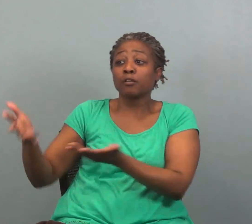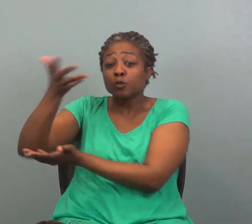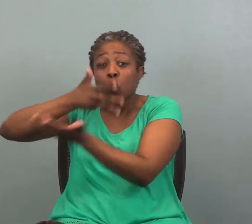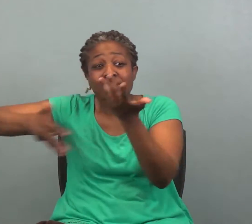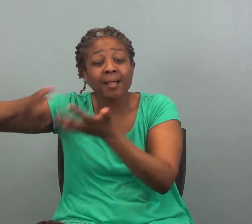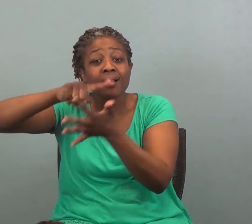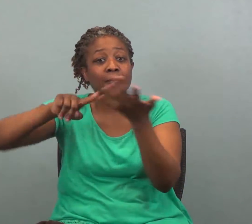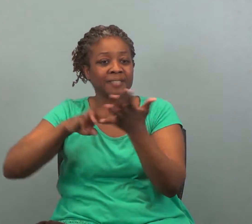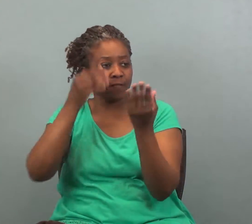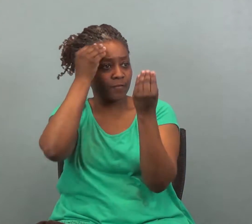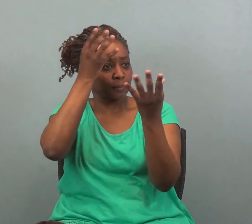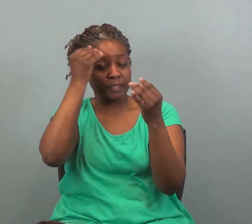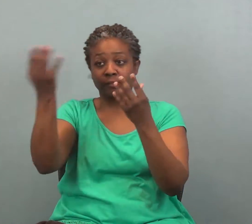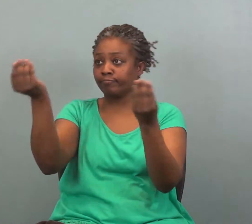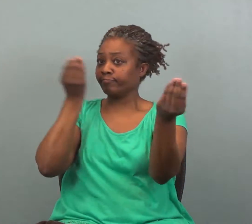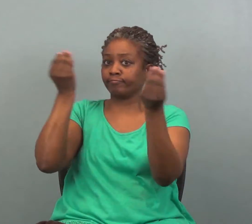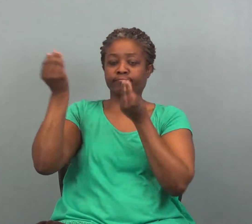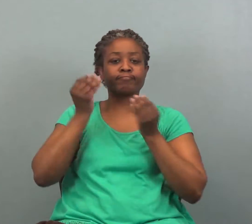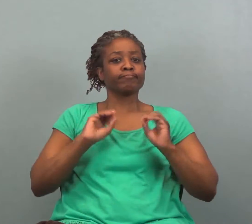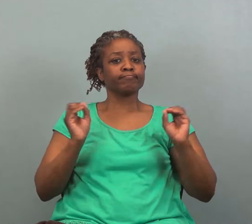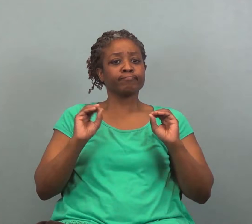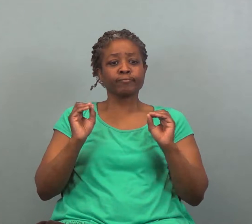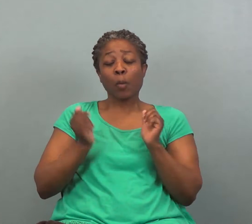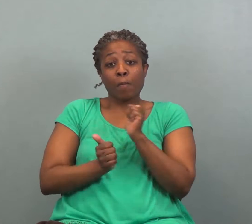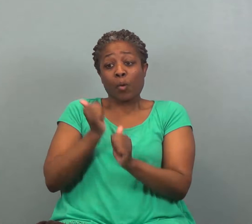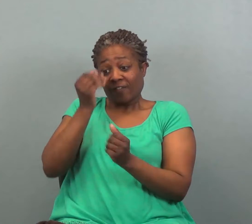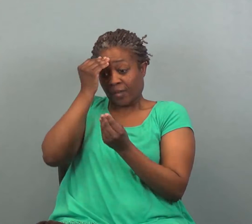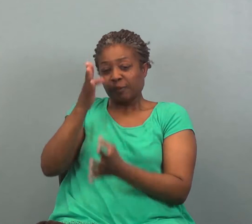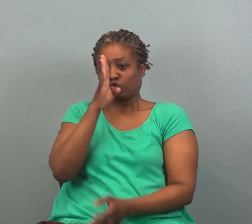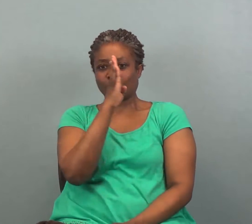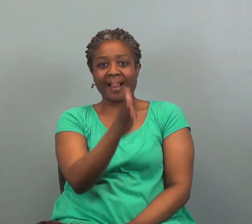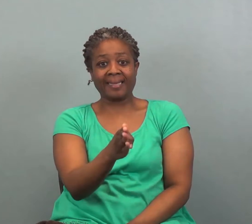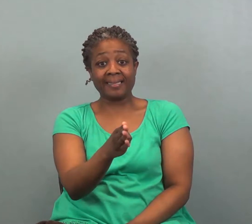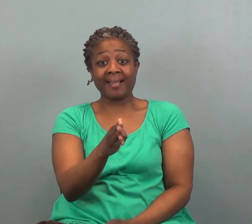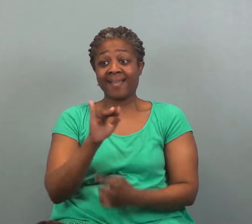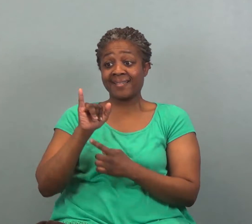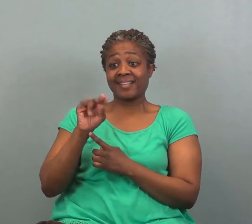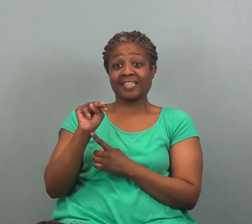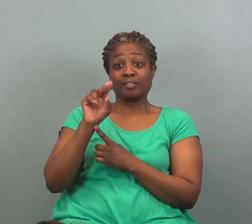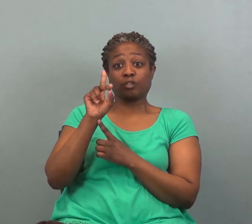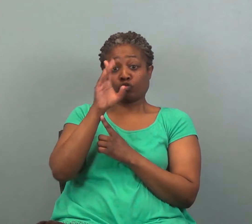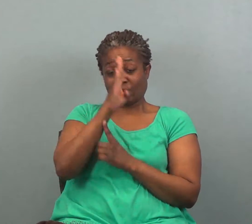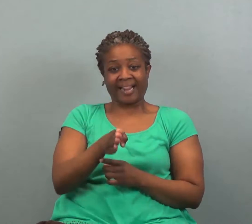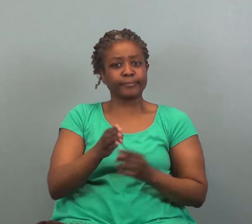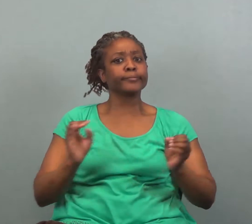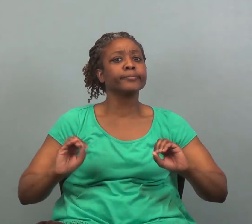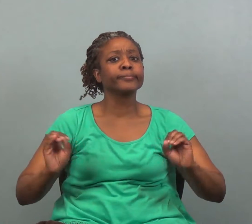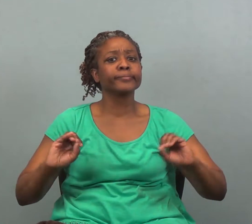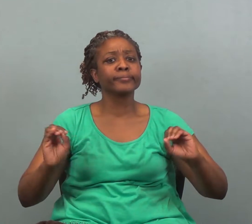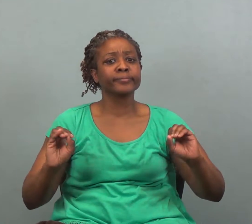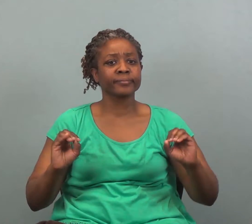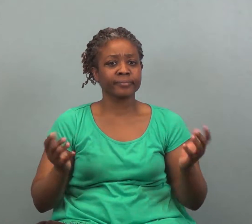school with a single interpreter to connect with. There's little social interaction, which means no opportunity to pick up incidental information. Instead, information must be explicitly shared with the Deaf child.